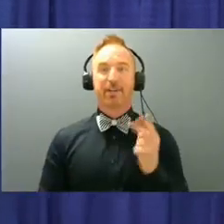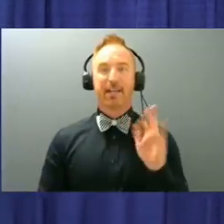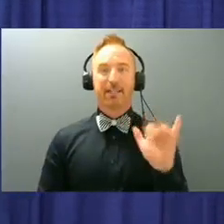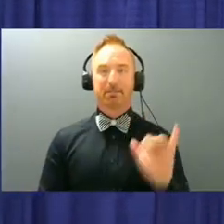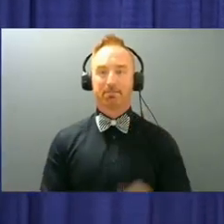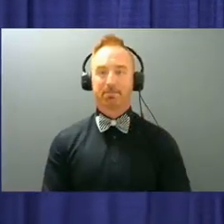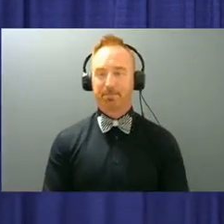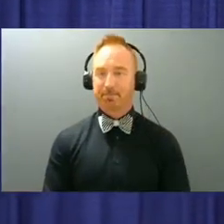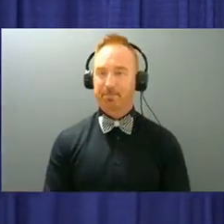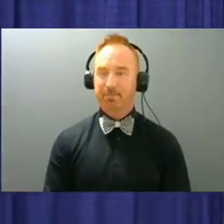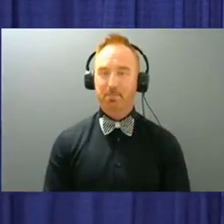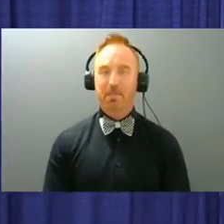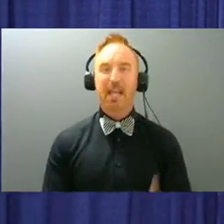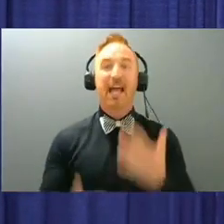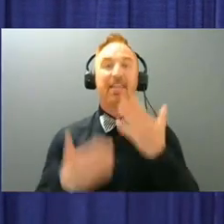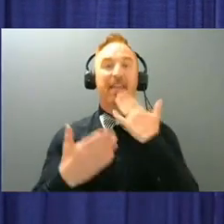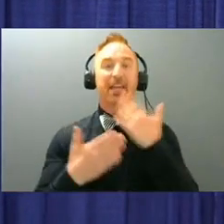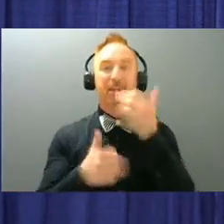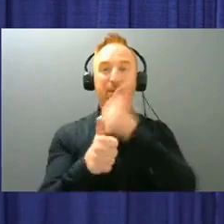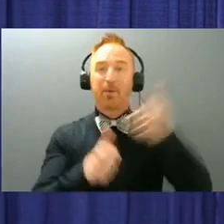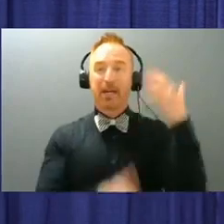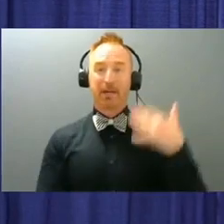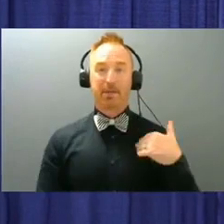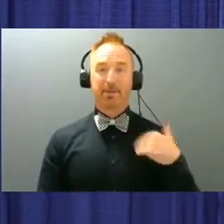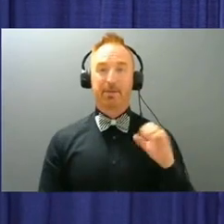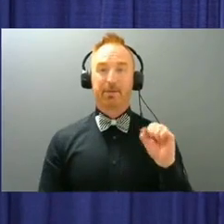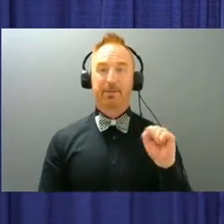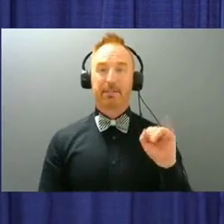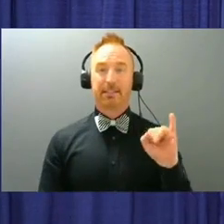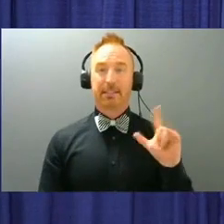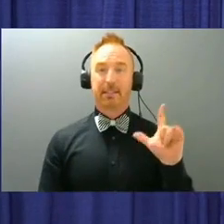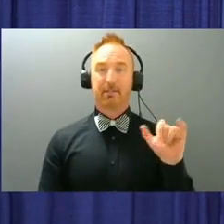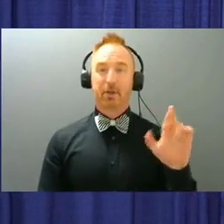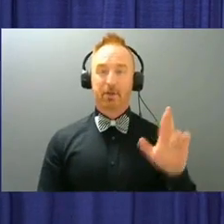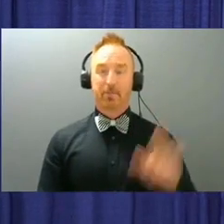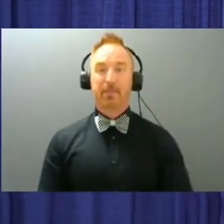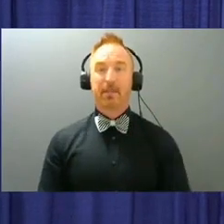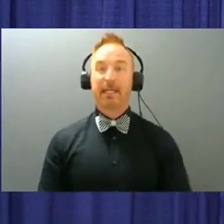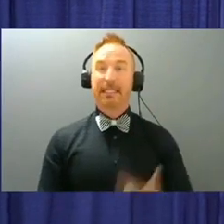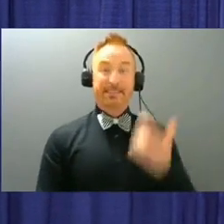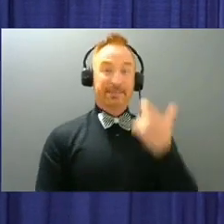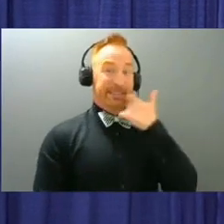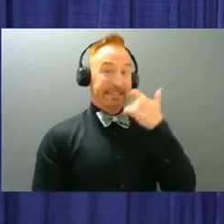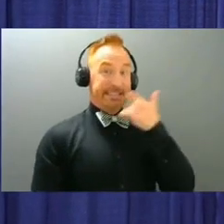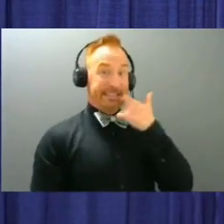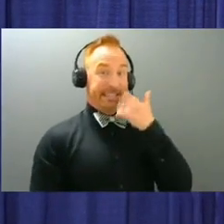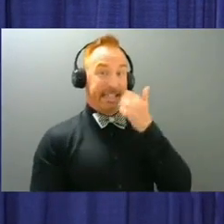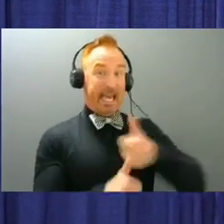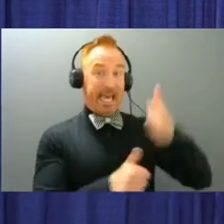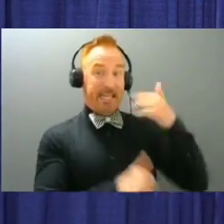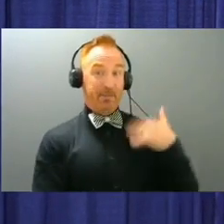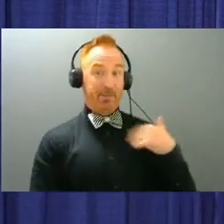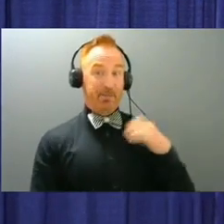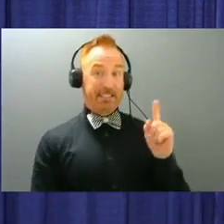Thank you, Premier Silver. Like the premier says, we are almost a week into the school